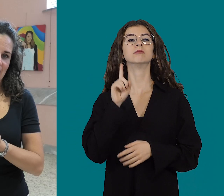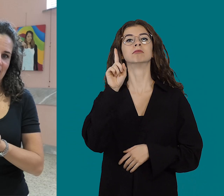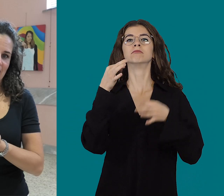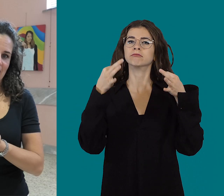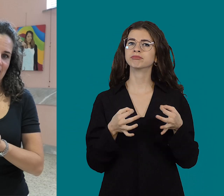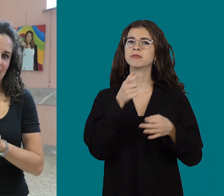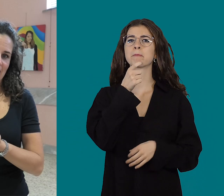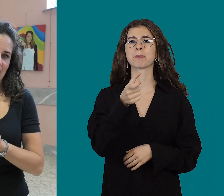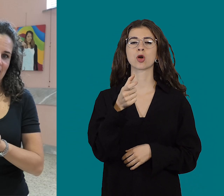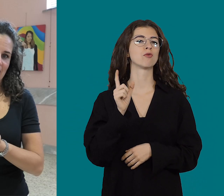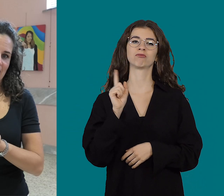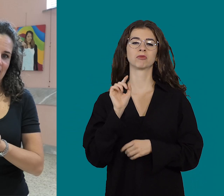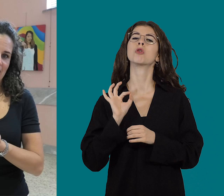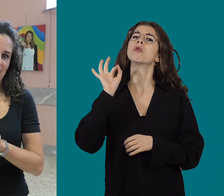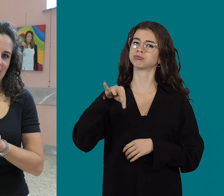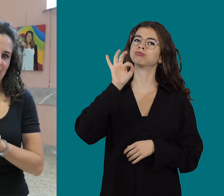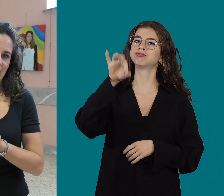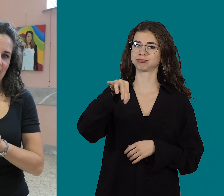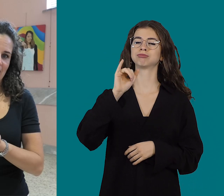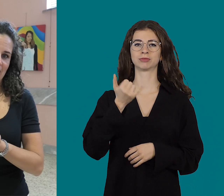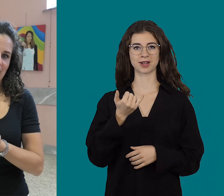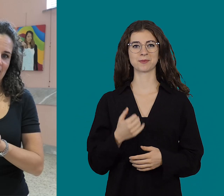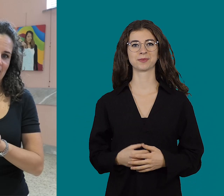not full-time, but occasionally.